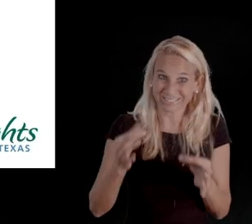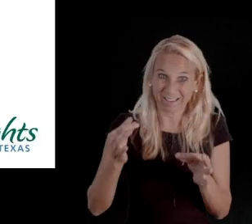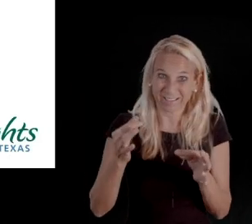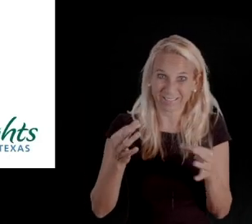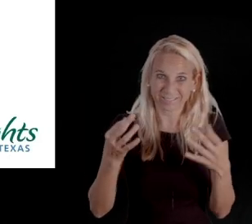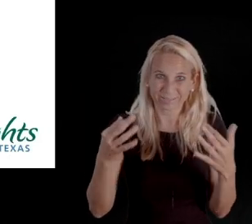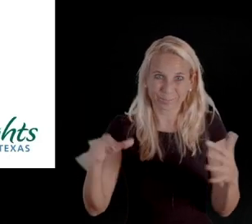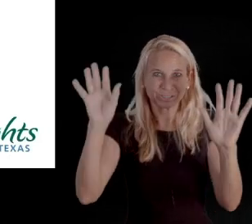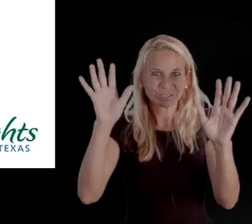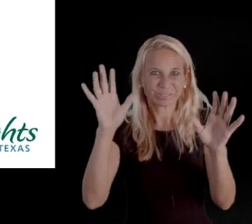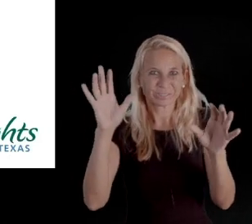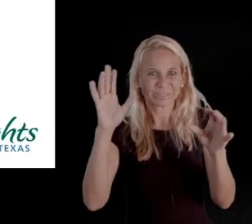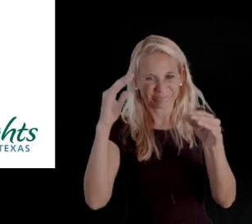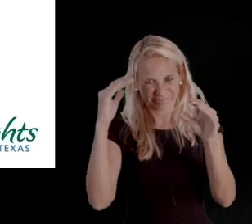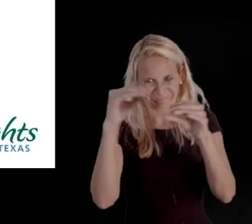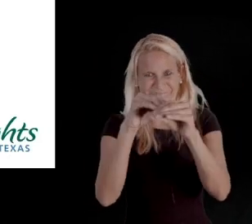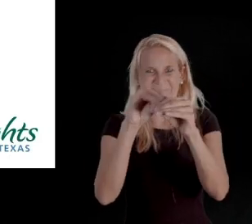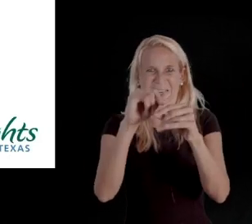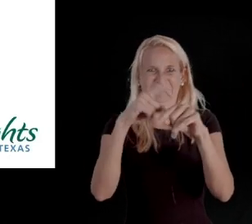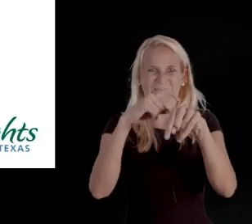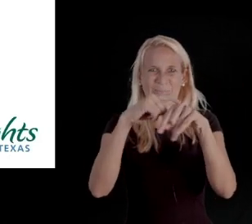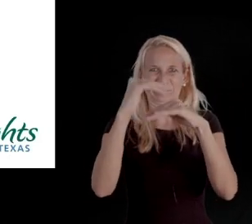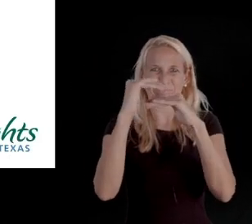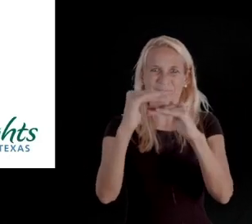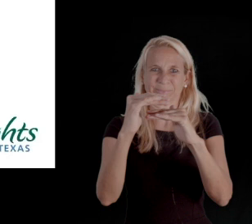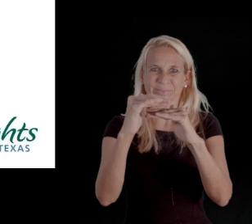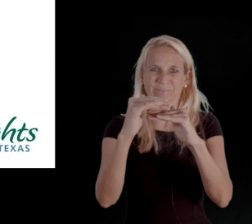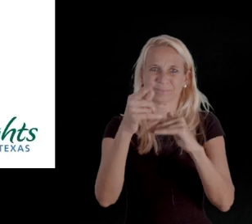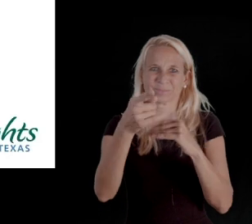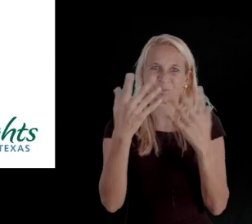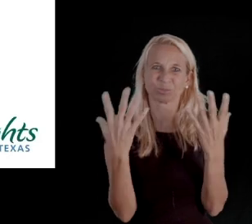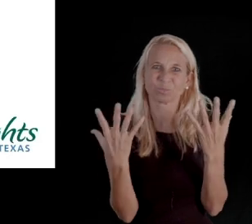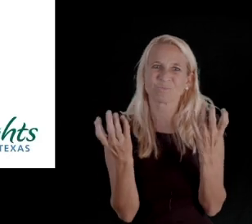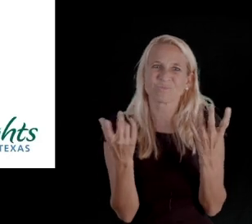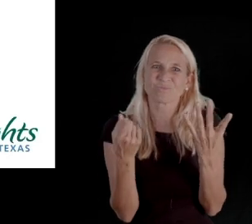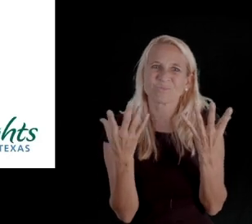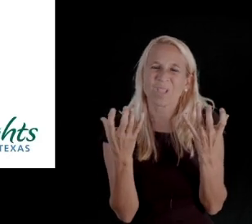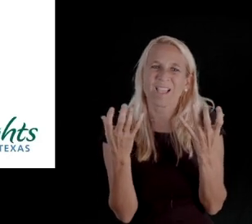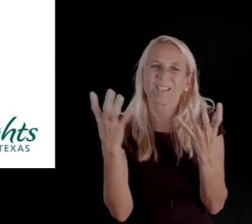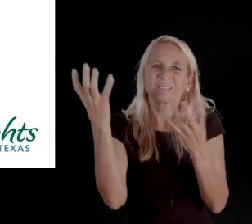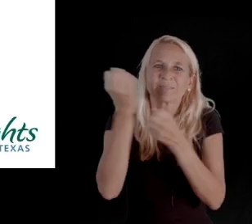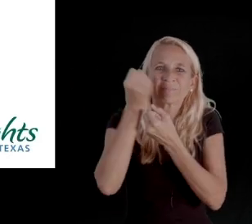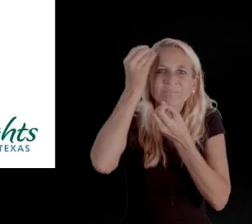the decision is implemented within a certain timeframe. And you'll receive notice from the manage care company of